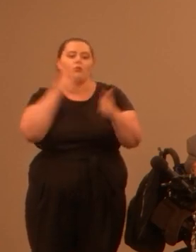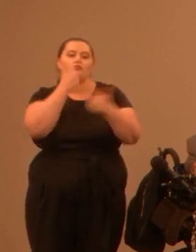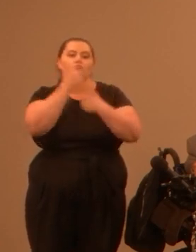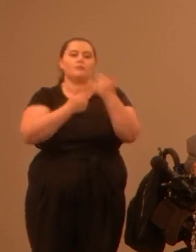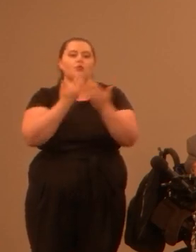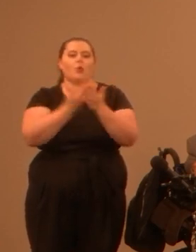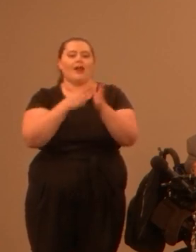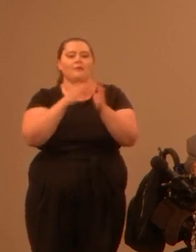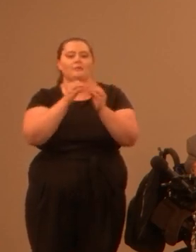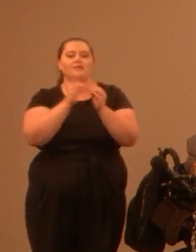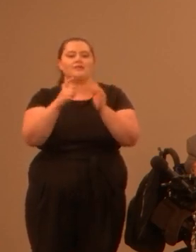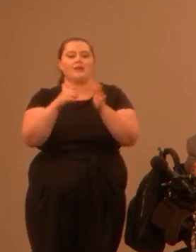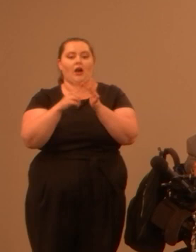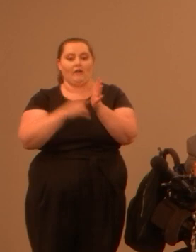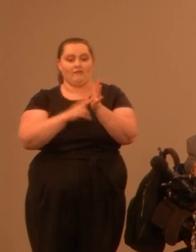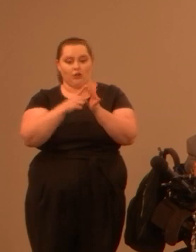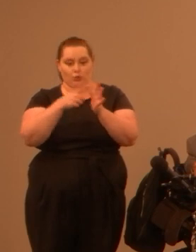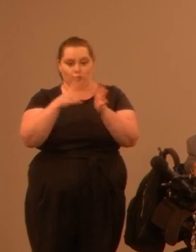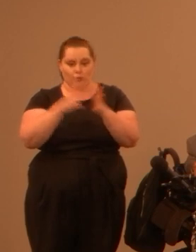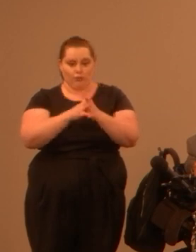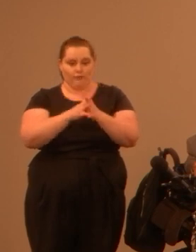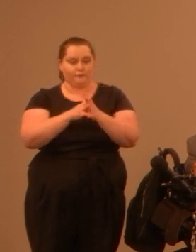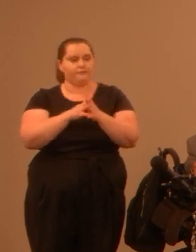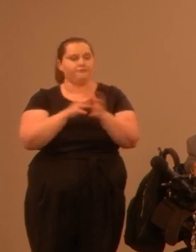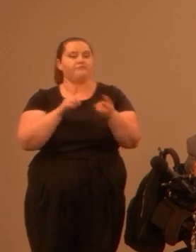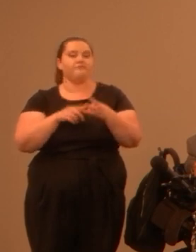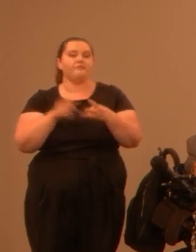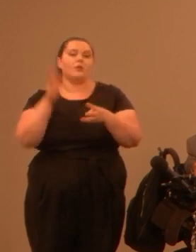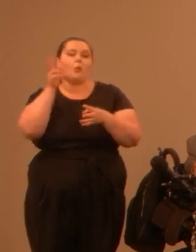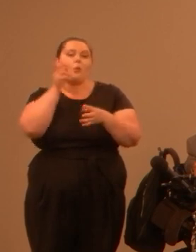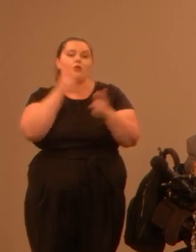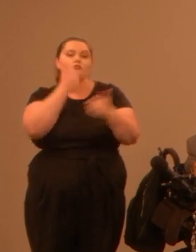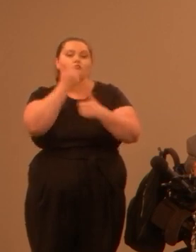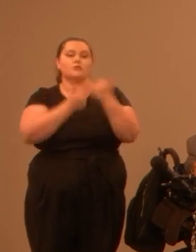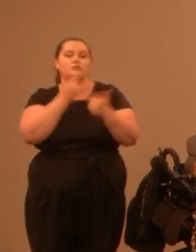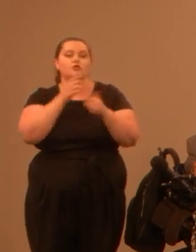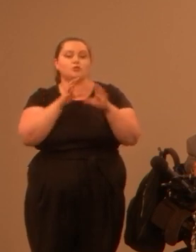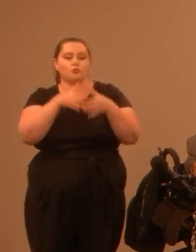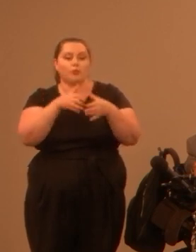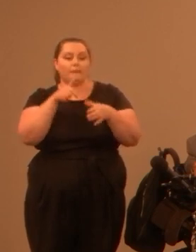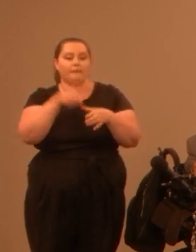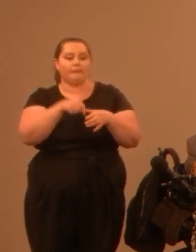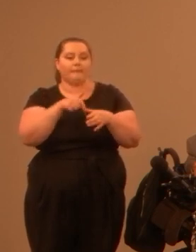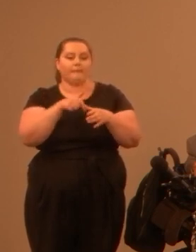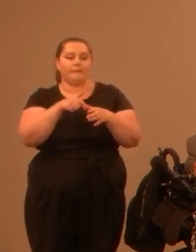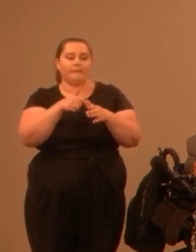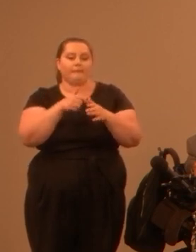Thirdly, the audio description group on ABC iView, takes centre stage representing